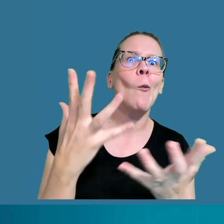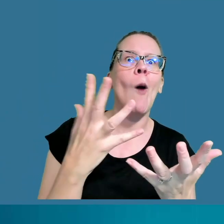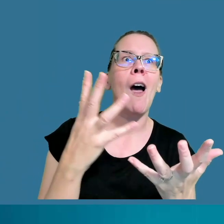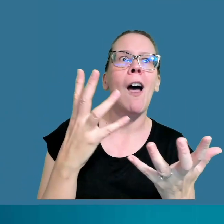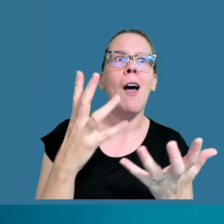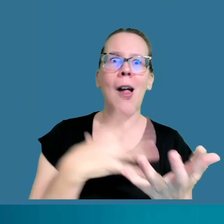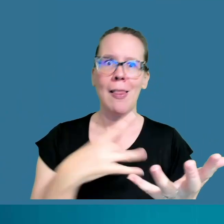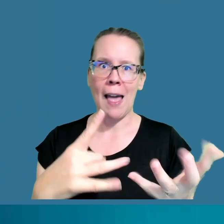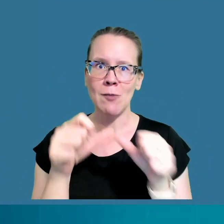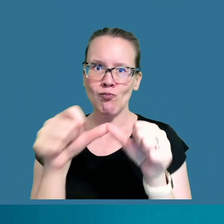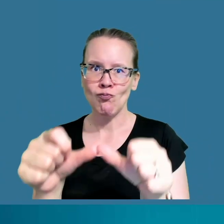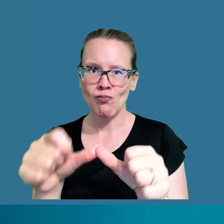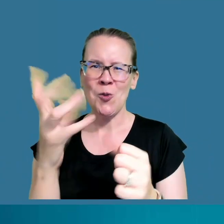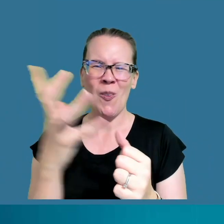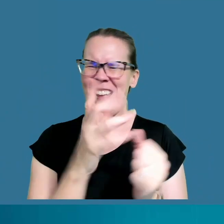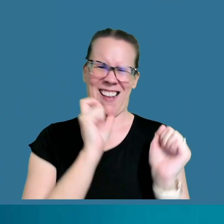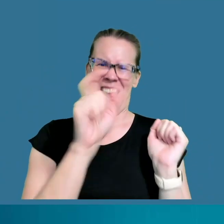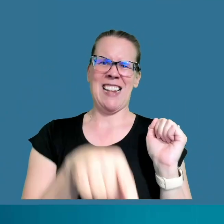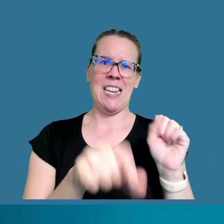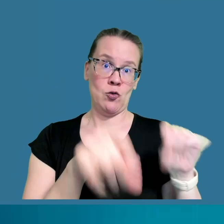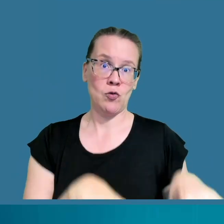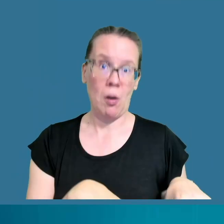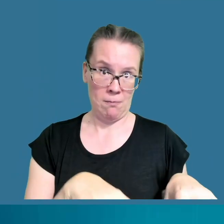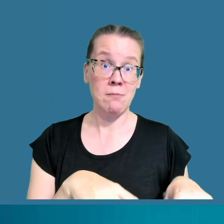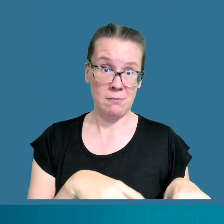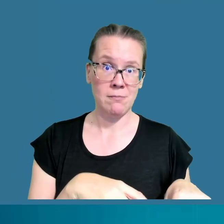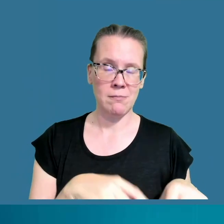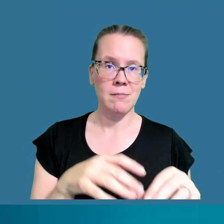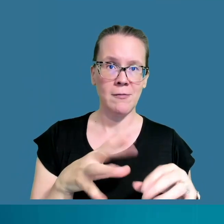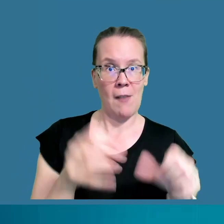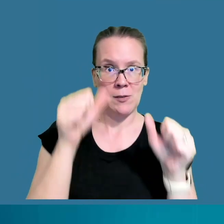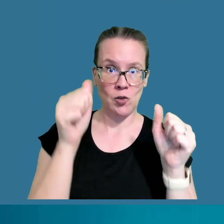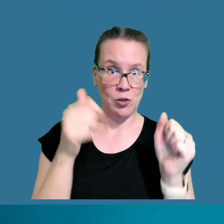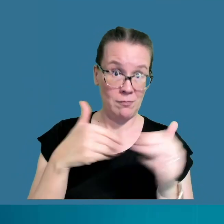then you--through that process you will naturally figure out which ones you want to continue doing